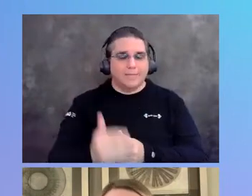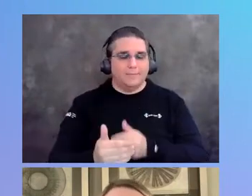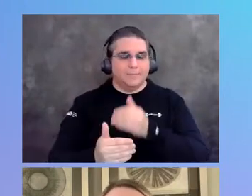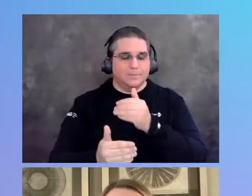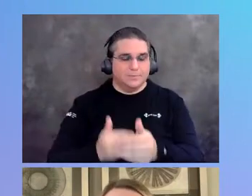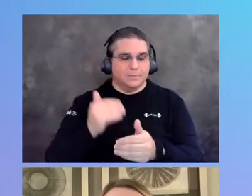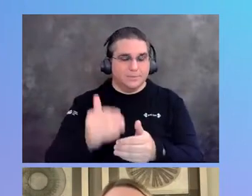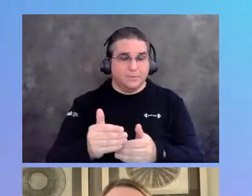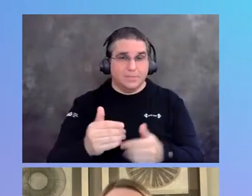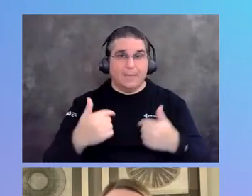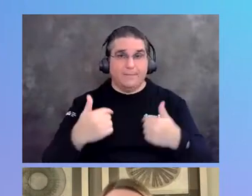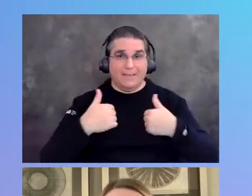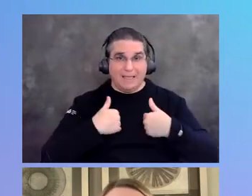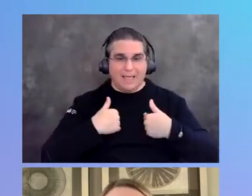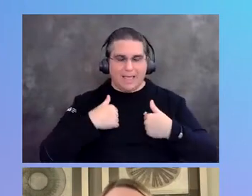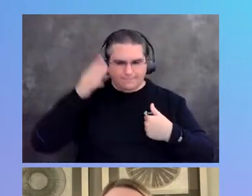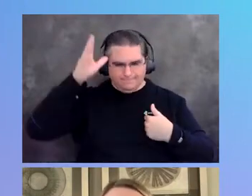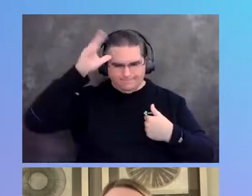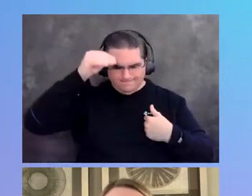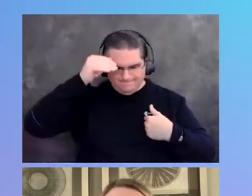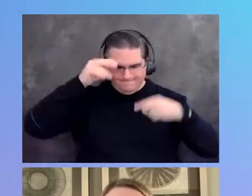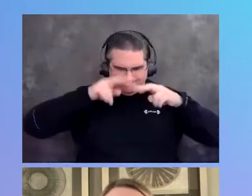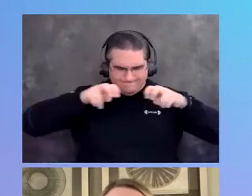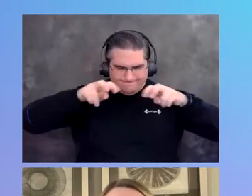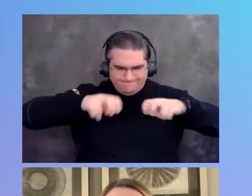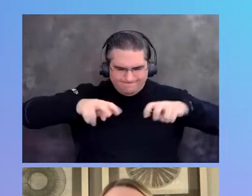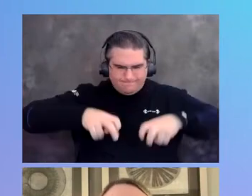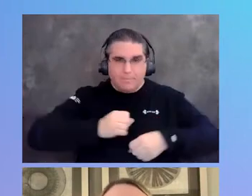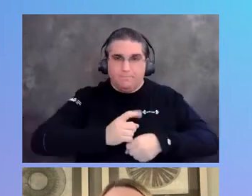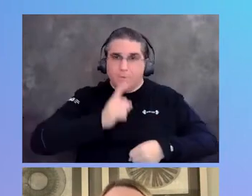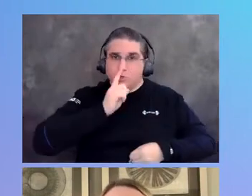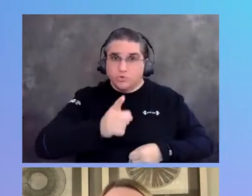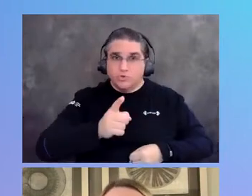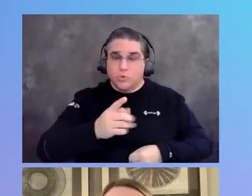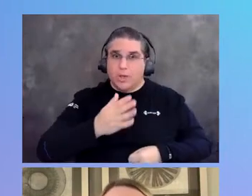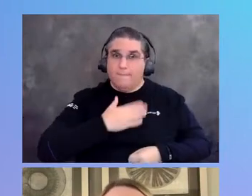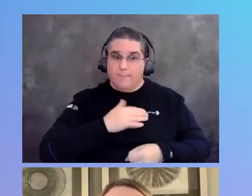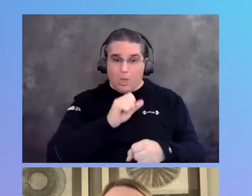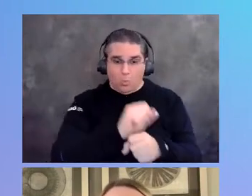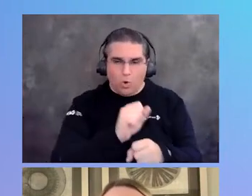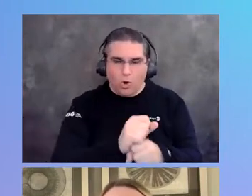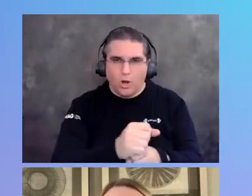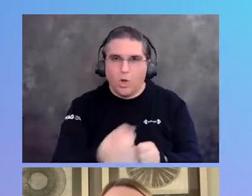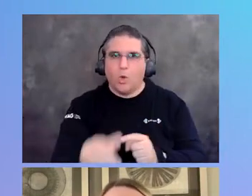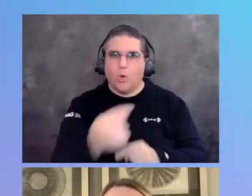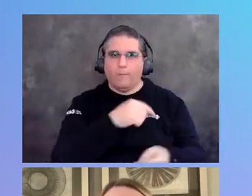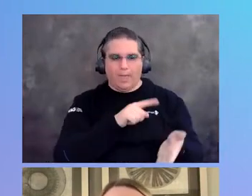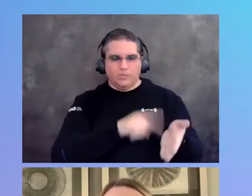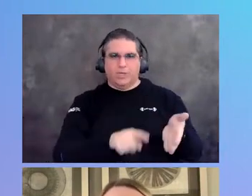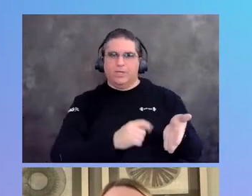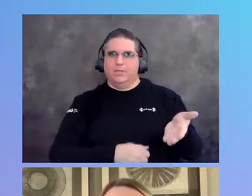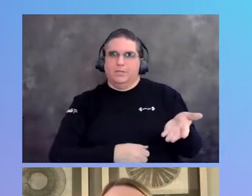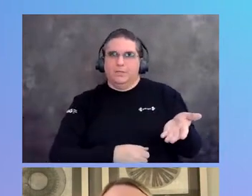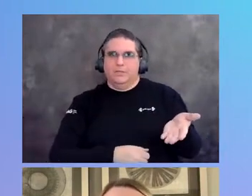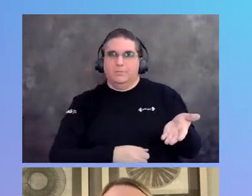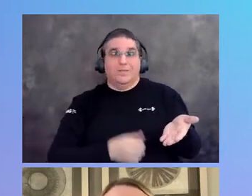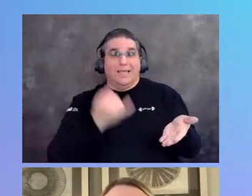to make sure that whatever you have generated from whatever the